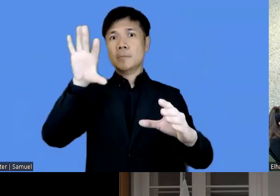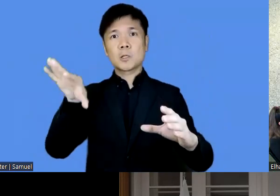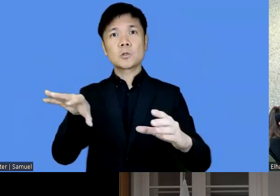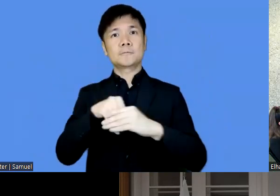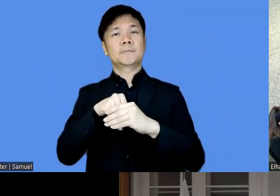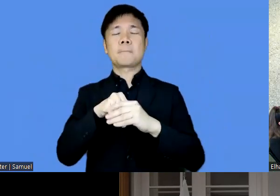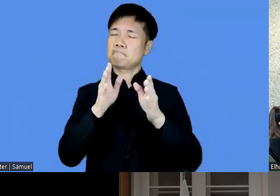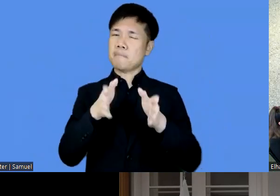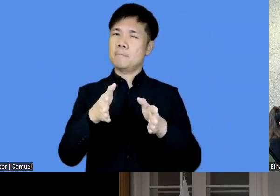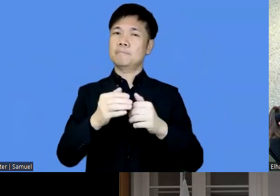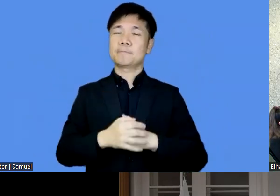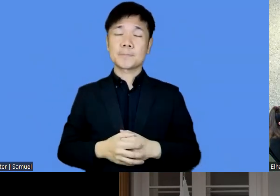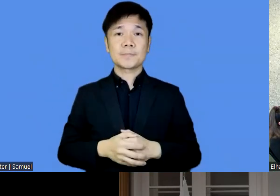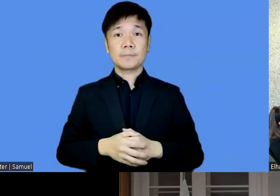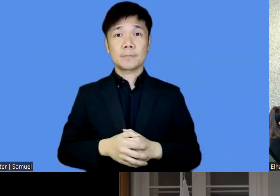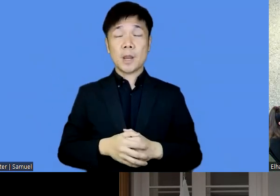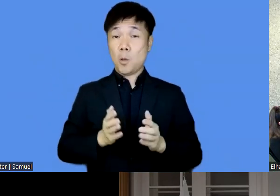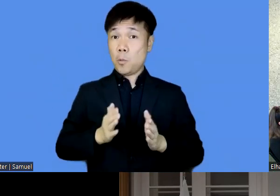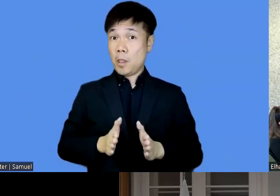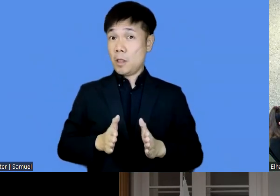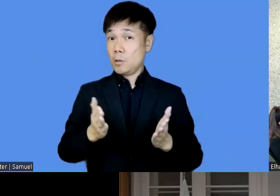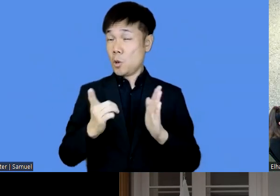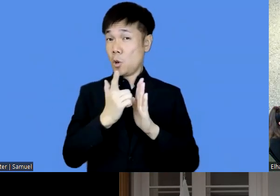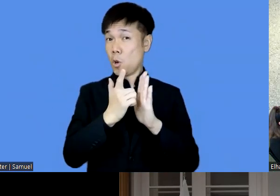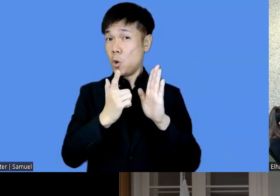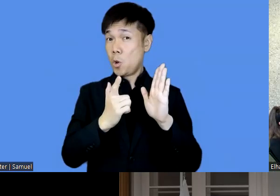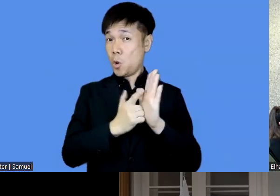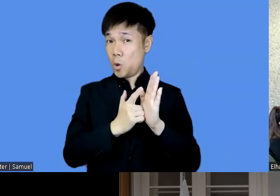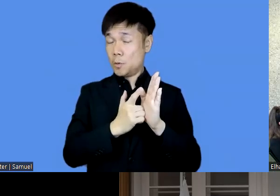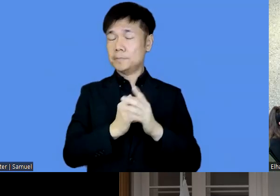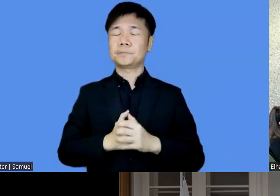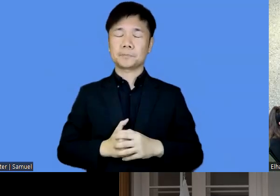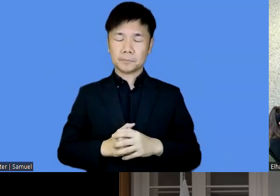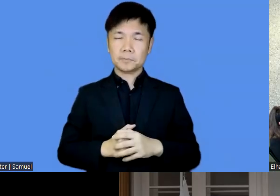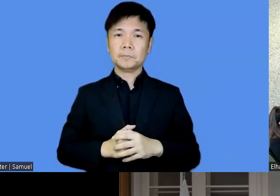Regarding international humanitarian law, ensuring distinction between combatants and